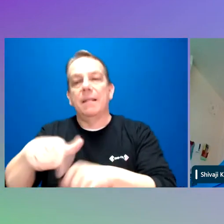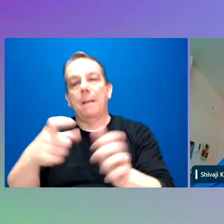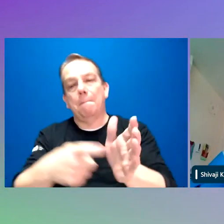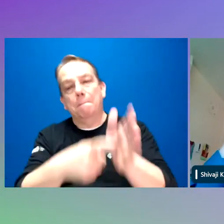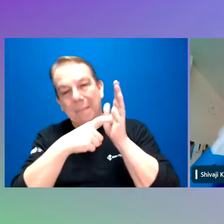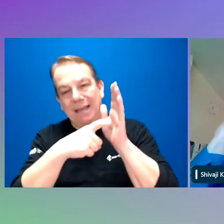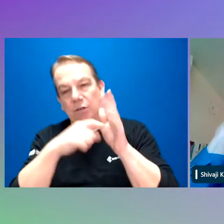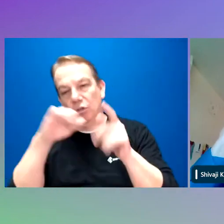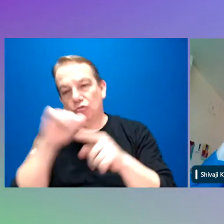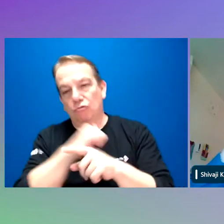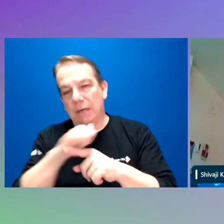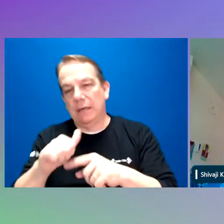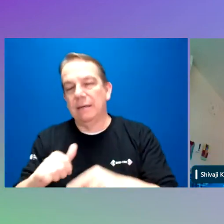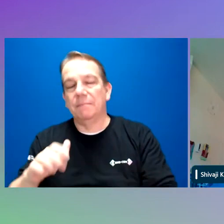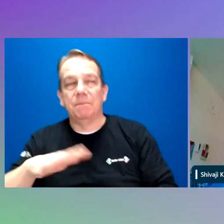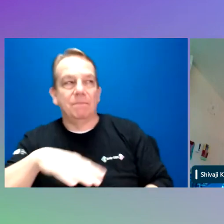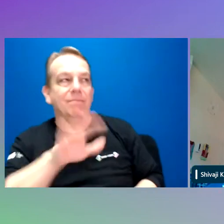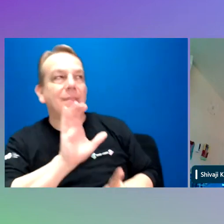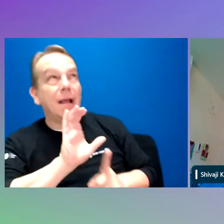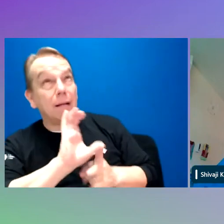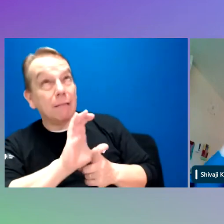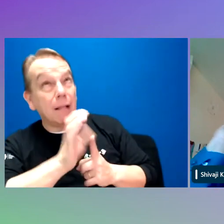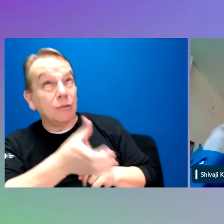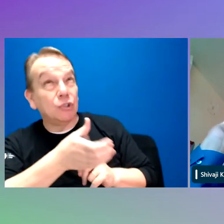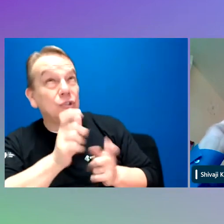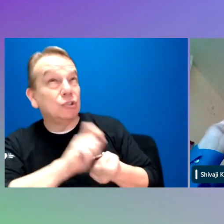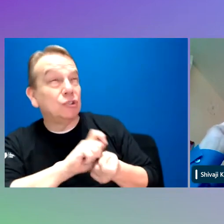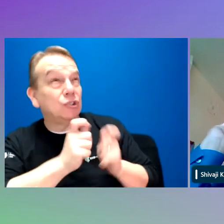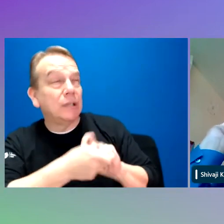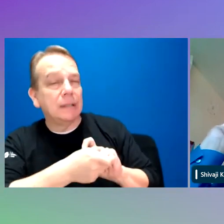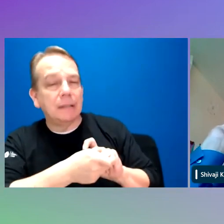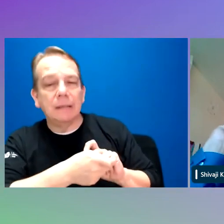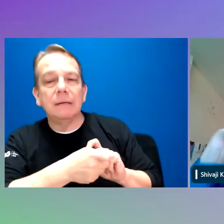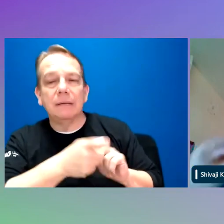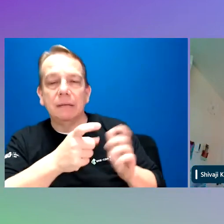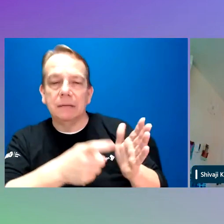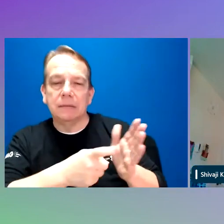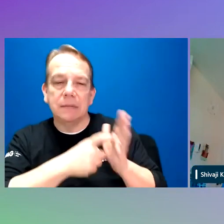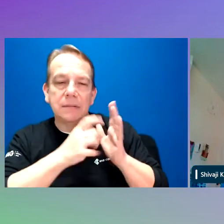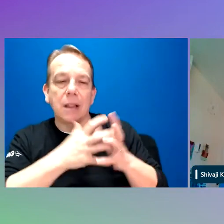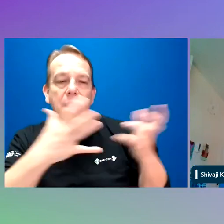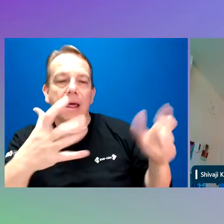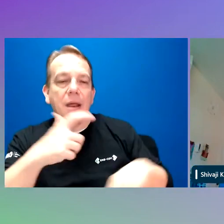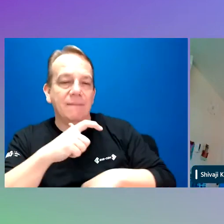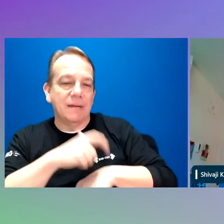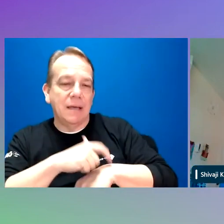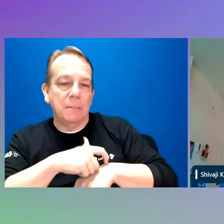It's, I would say culture change takes a lot of time and